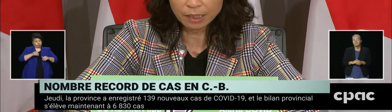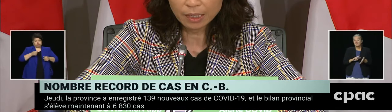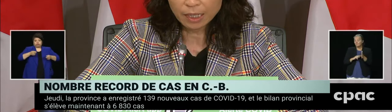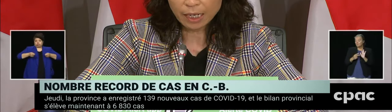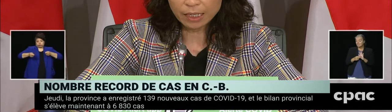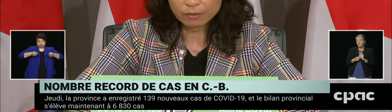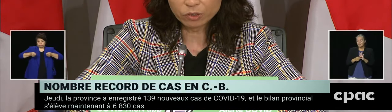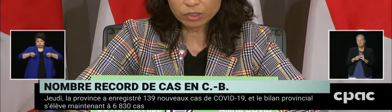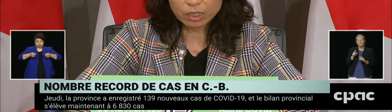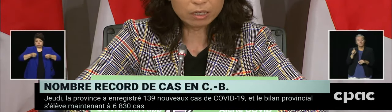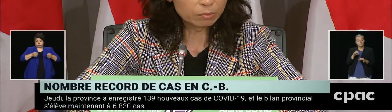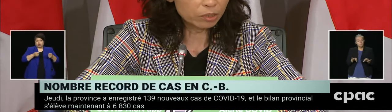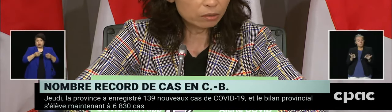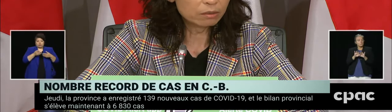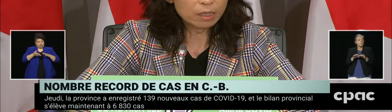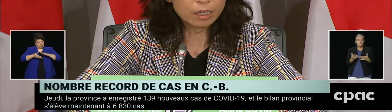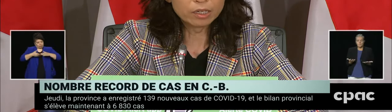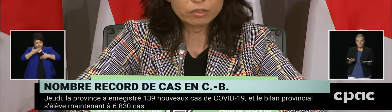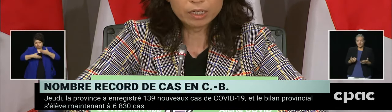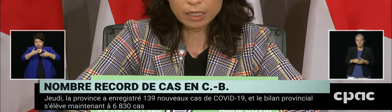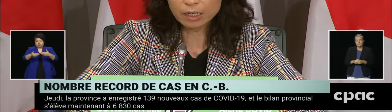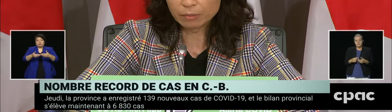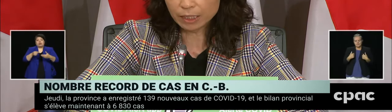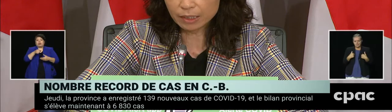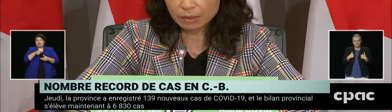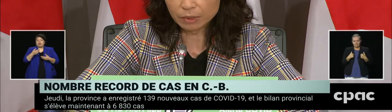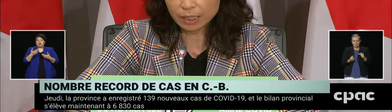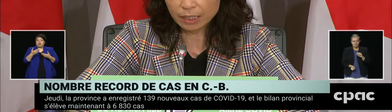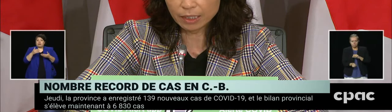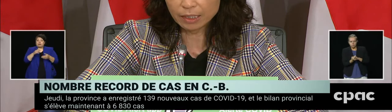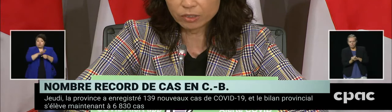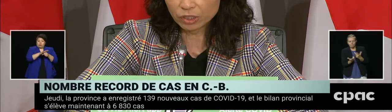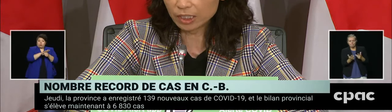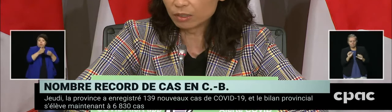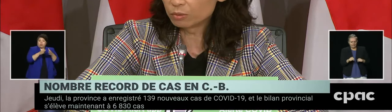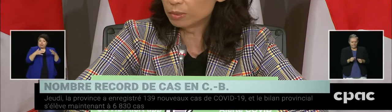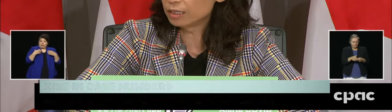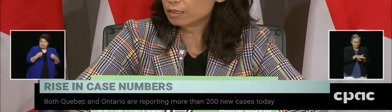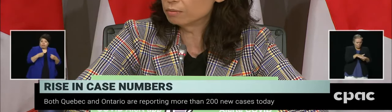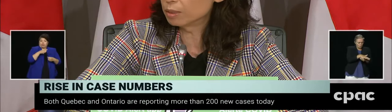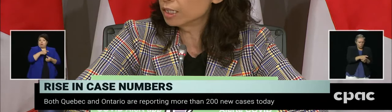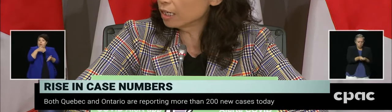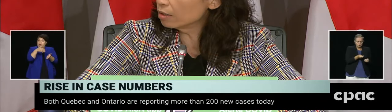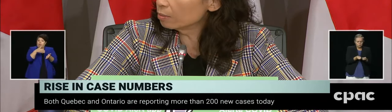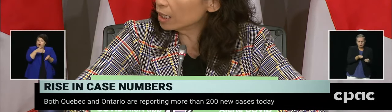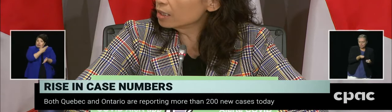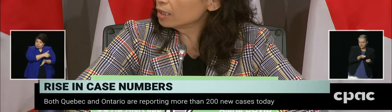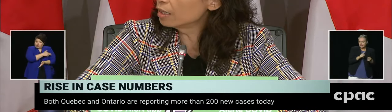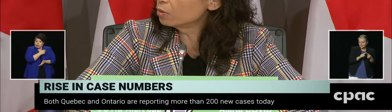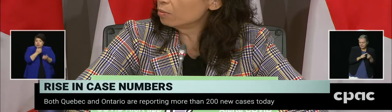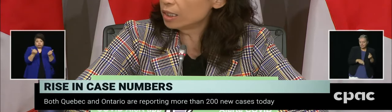BEING MANAGED AND THAT THE LOCAL PUBLIC HEALTH CAPACITY HASN'T BEEN EXCEEDED.